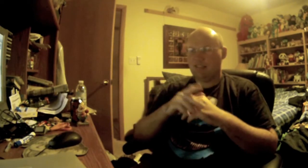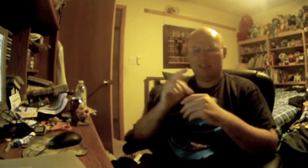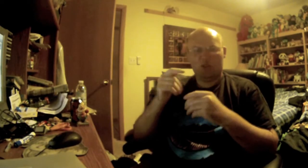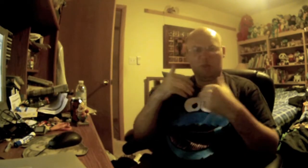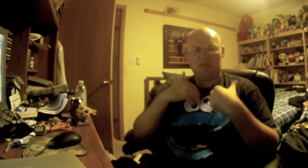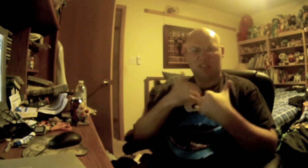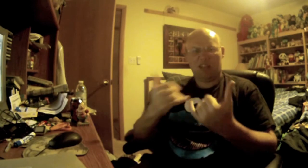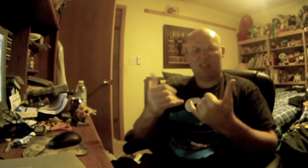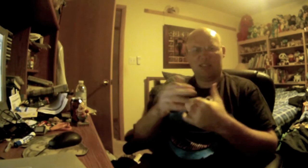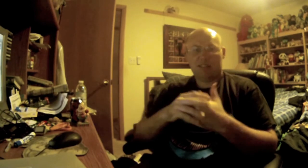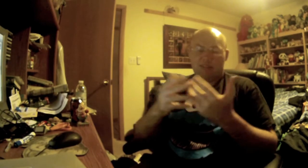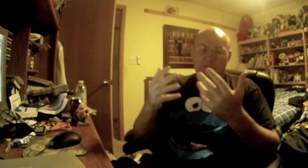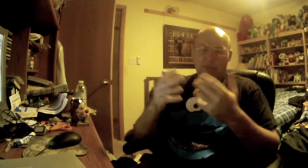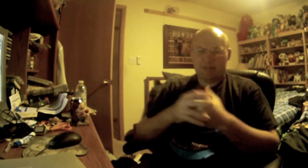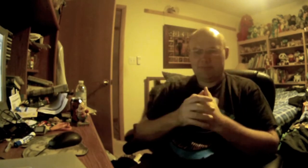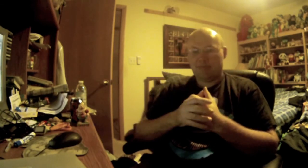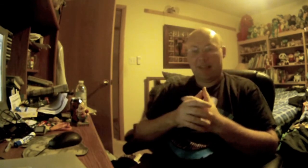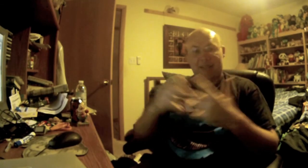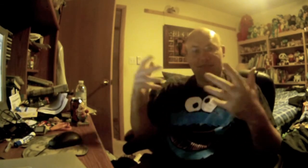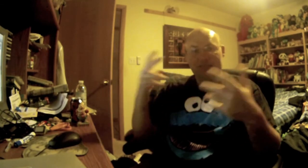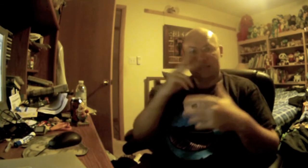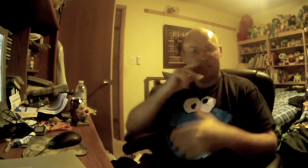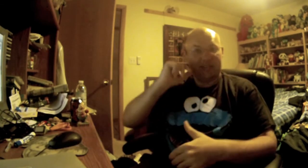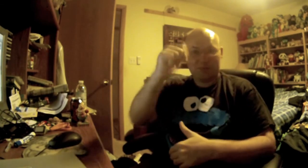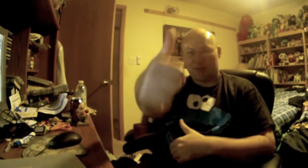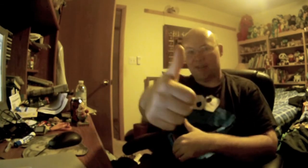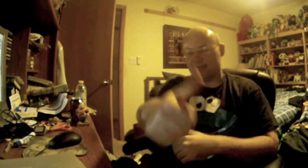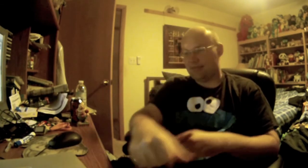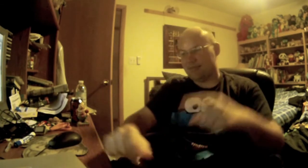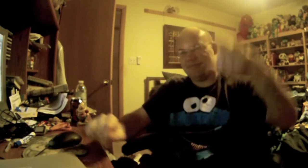It's 10:00 p.m. and feeling bit tired. I will see you tomorrow!